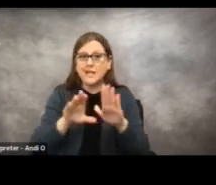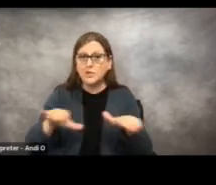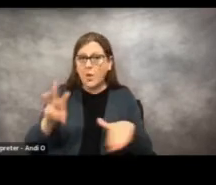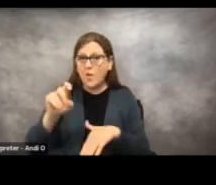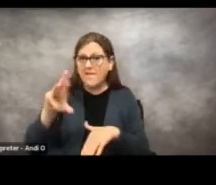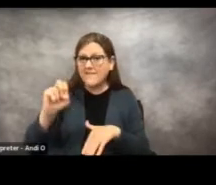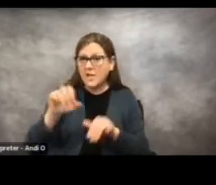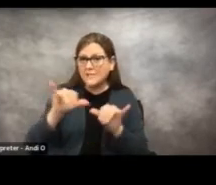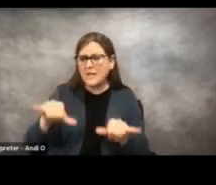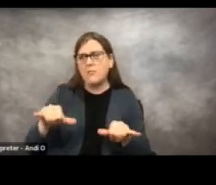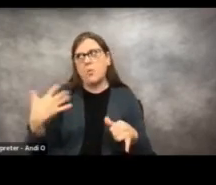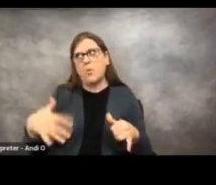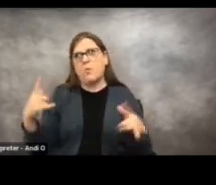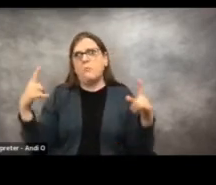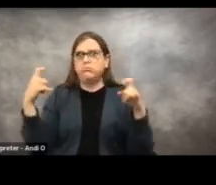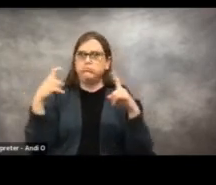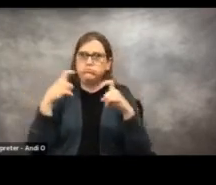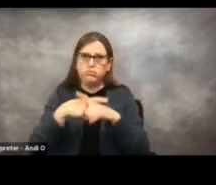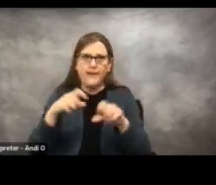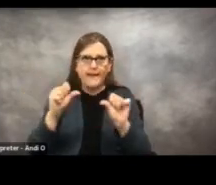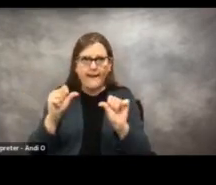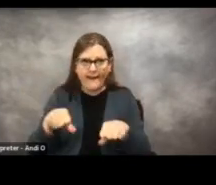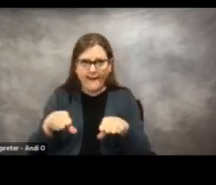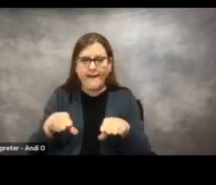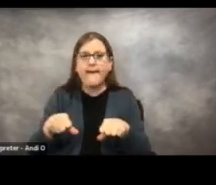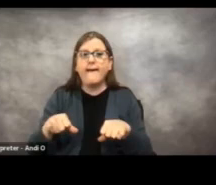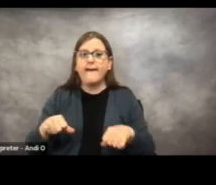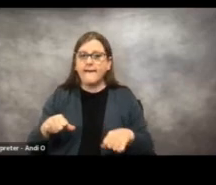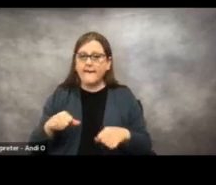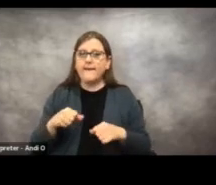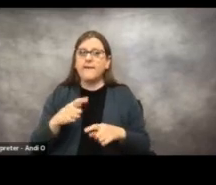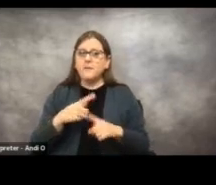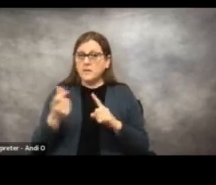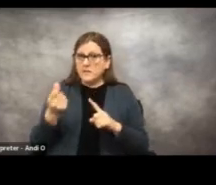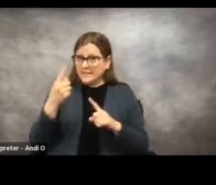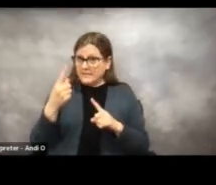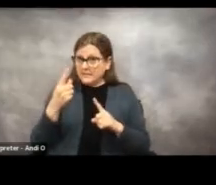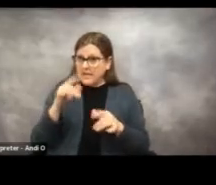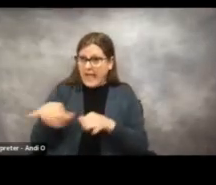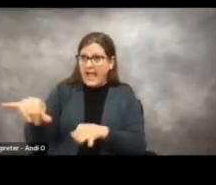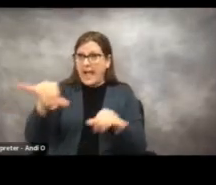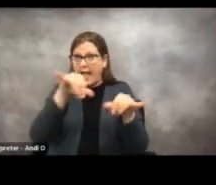incredibly complex as his brain injury. However, the common thread you will find is a system